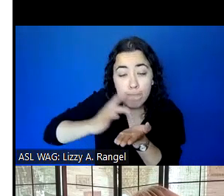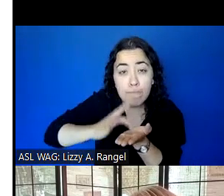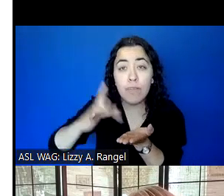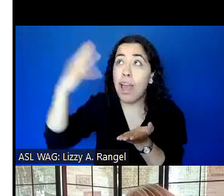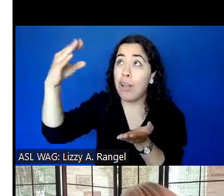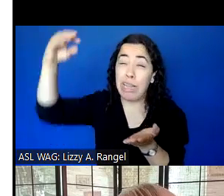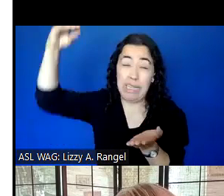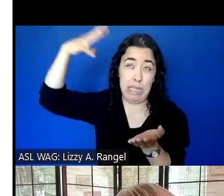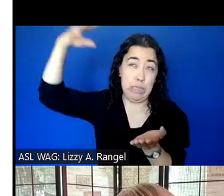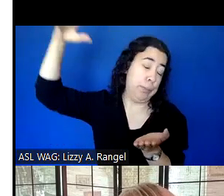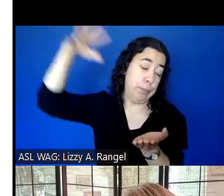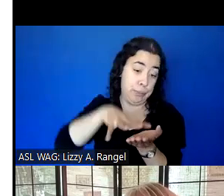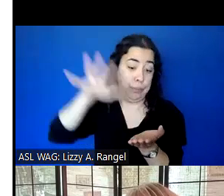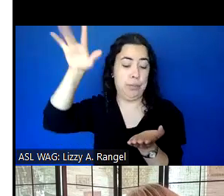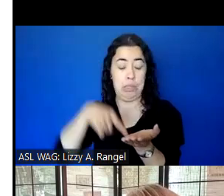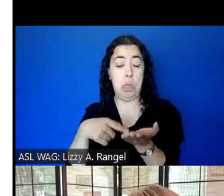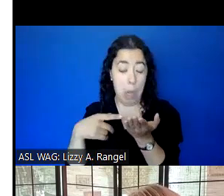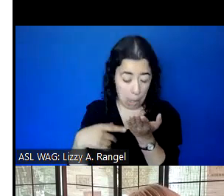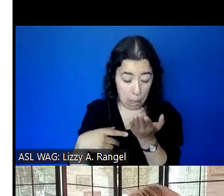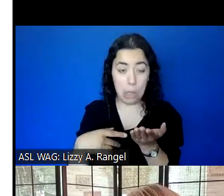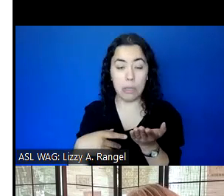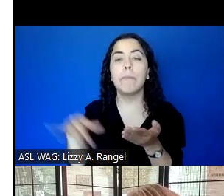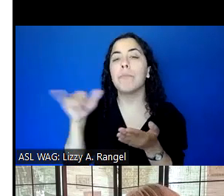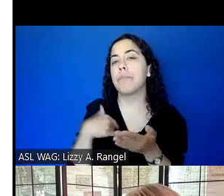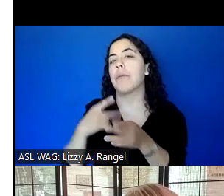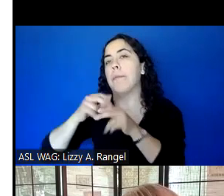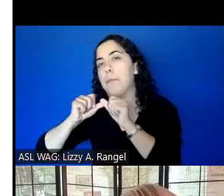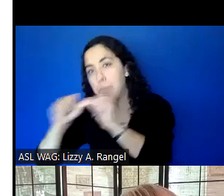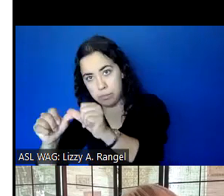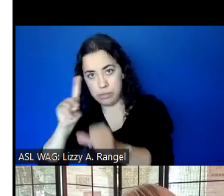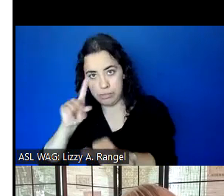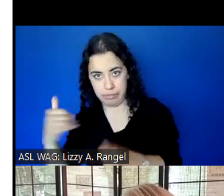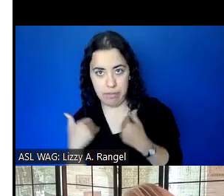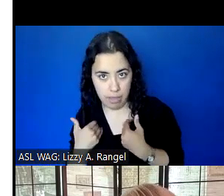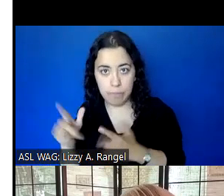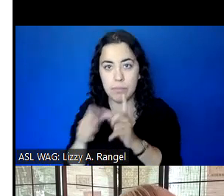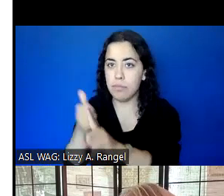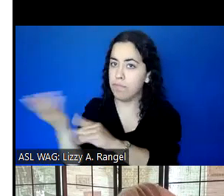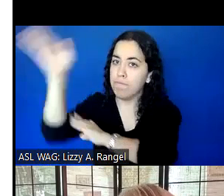There are temporary disabilities, like going to the doctor and having Lasik or maybe you